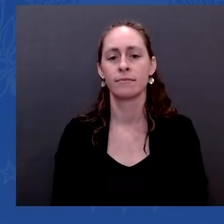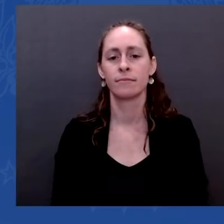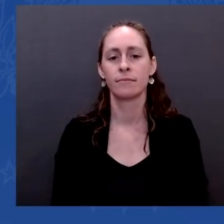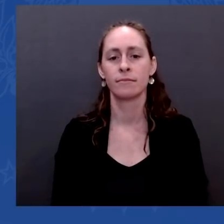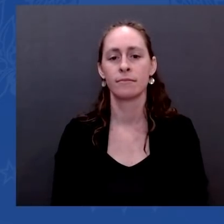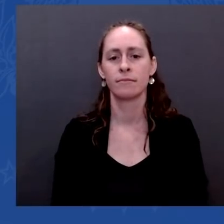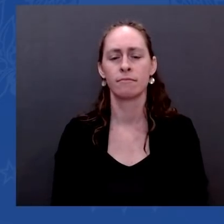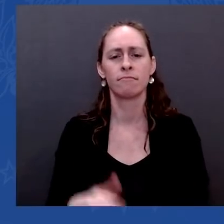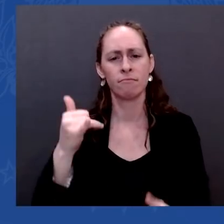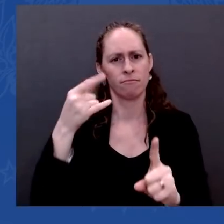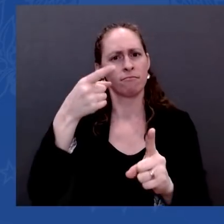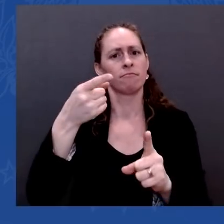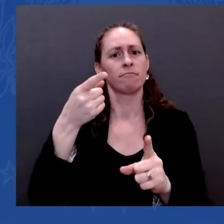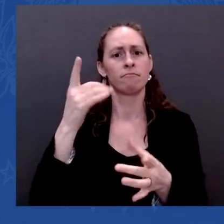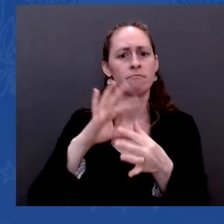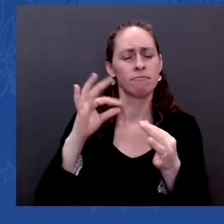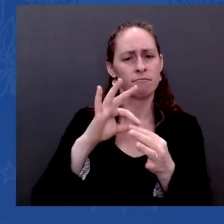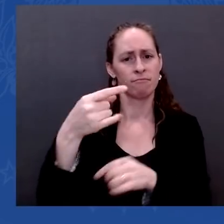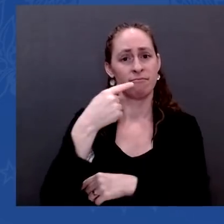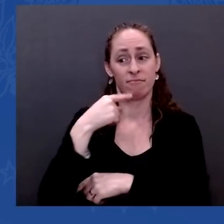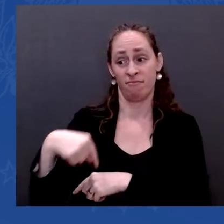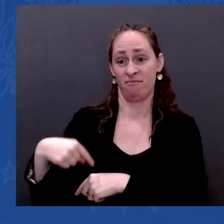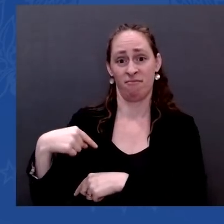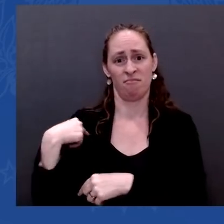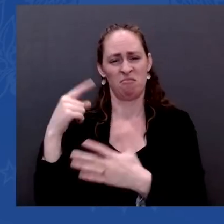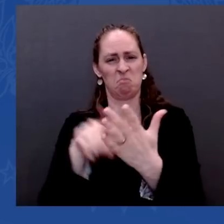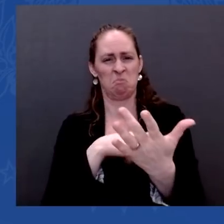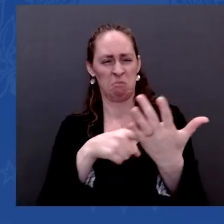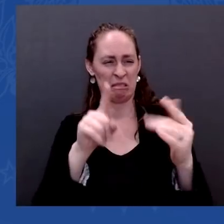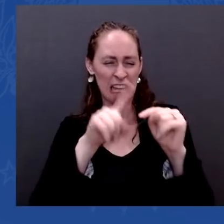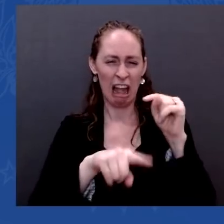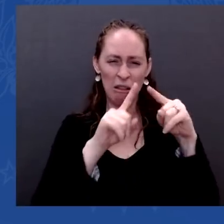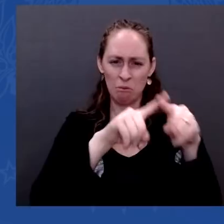Germany is completely reliable -- completely, totally, thoroughly reliable.